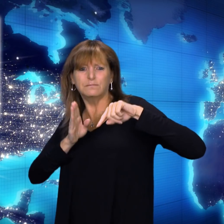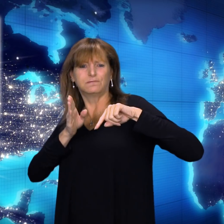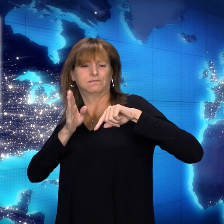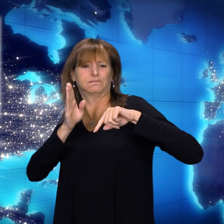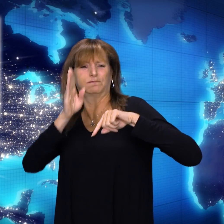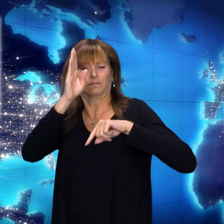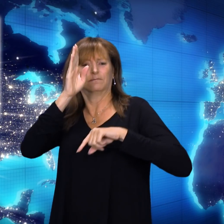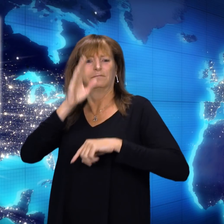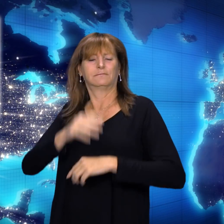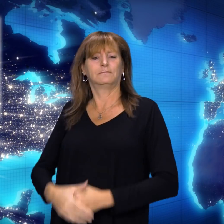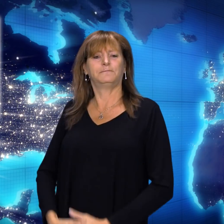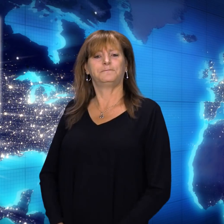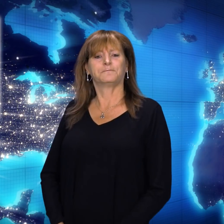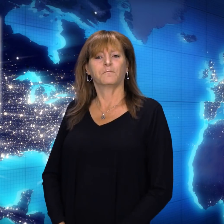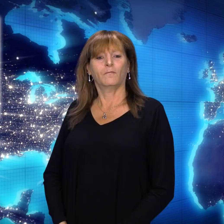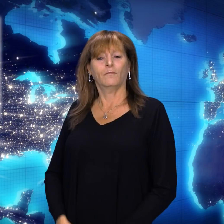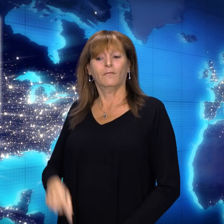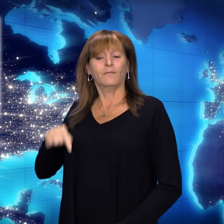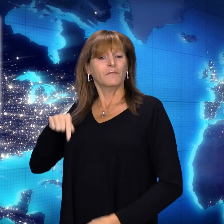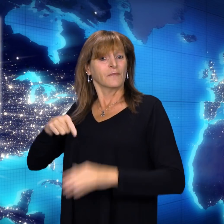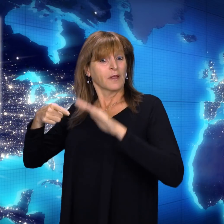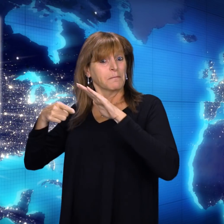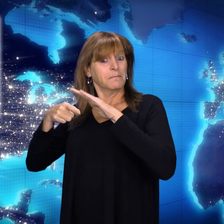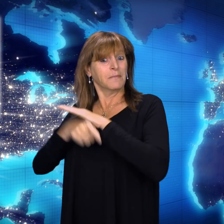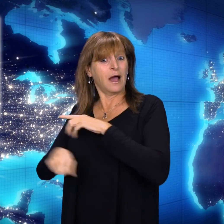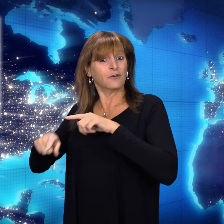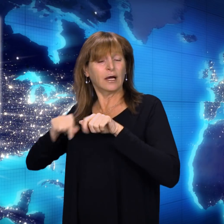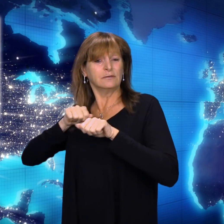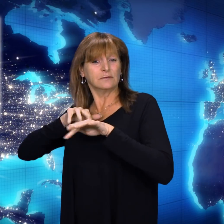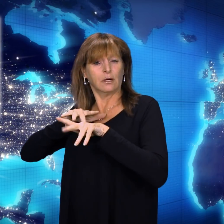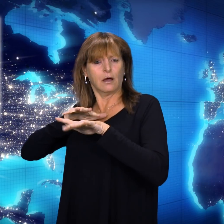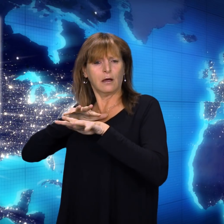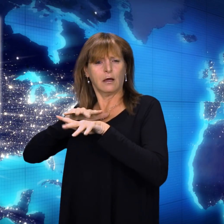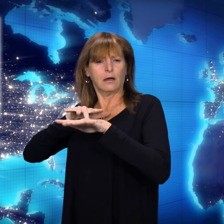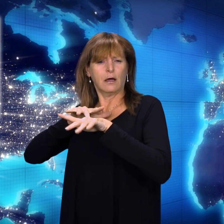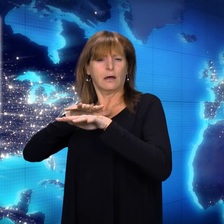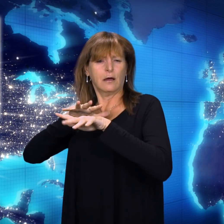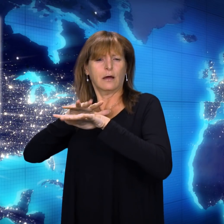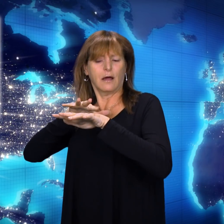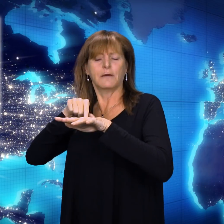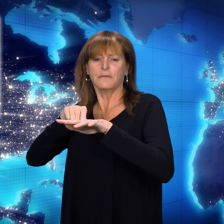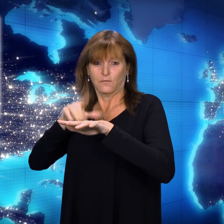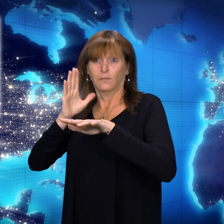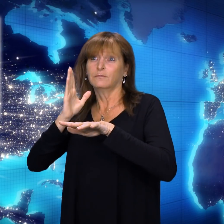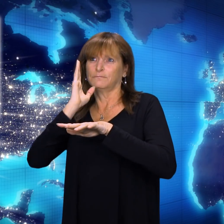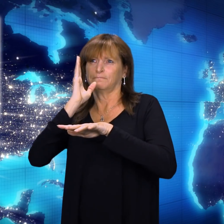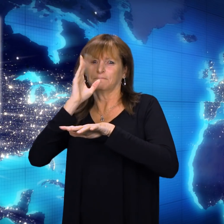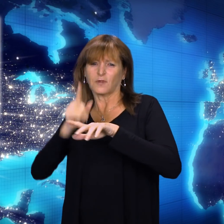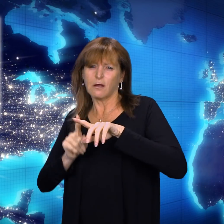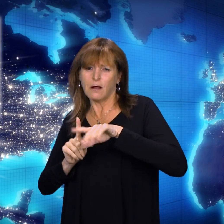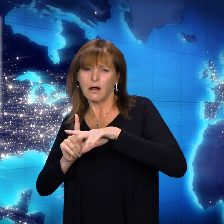to reach the U.S. southern border